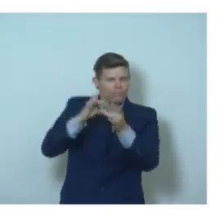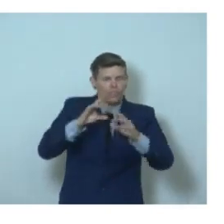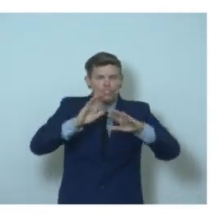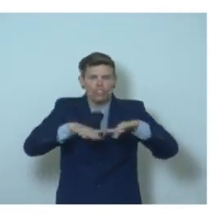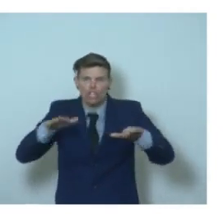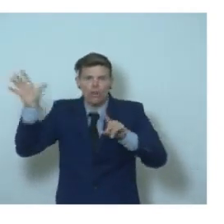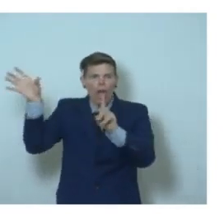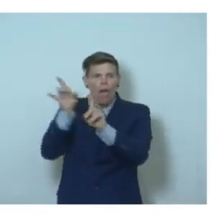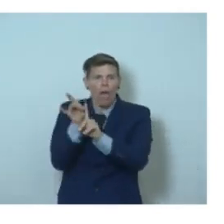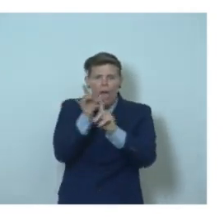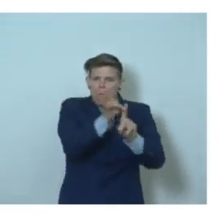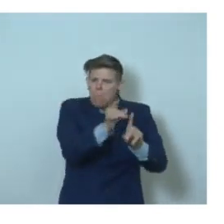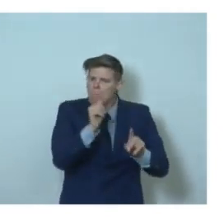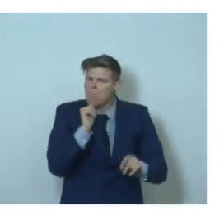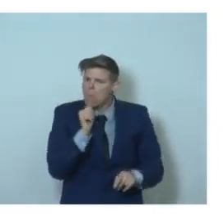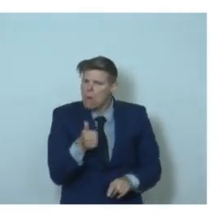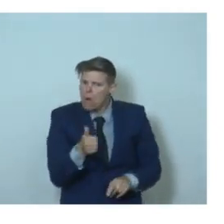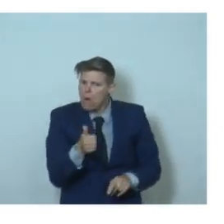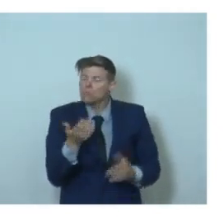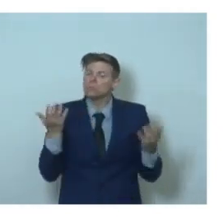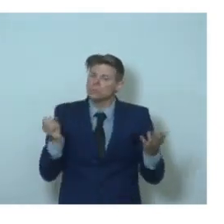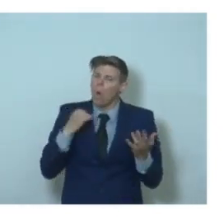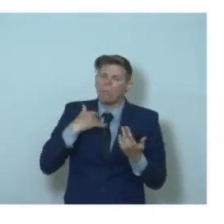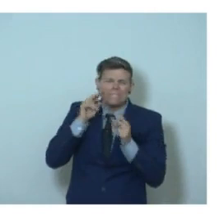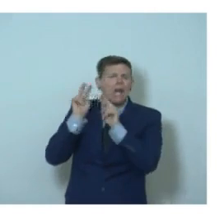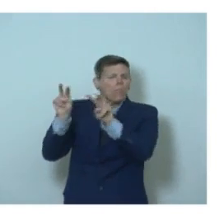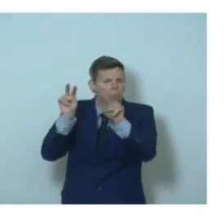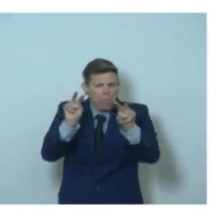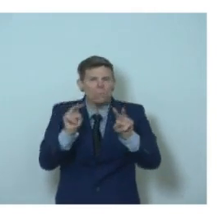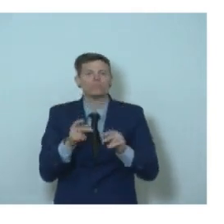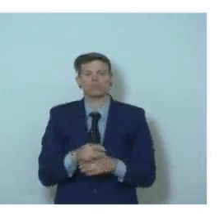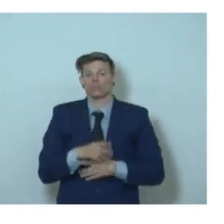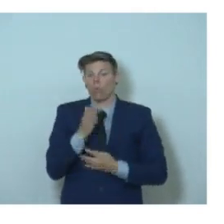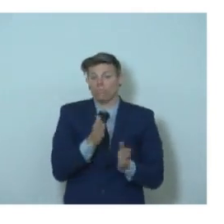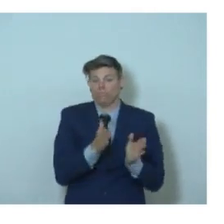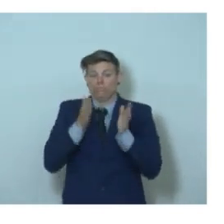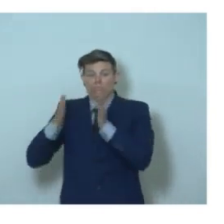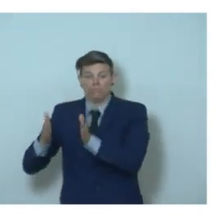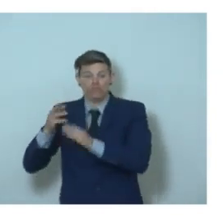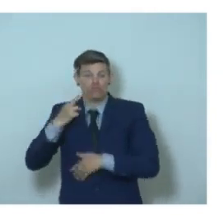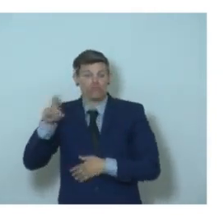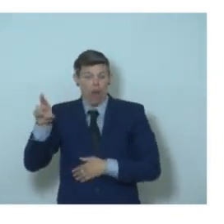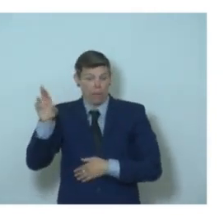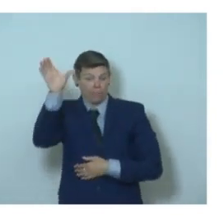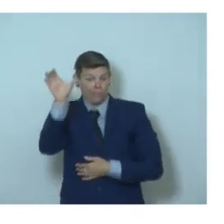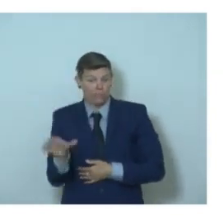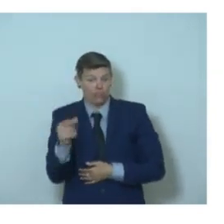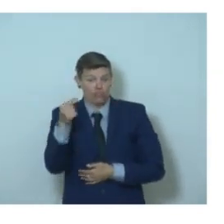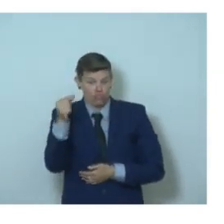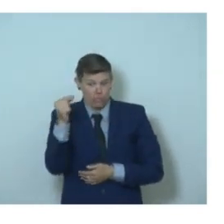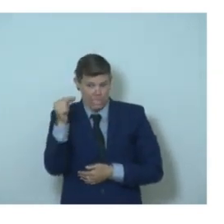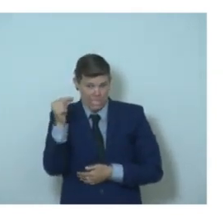THERE’S ONE STUDY FROM ICELAND THAT SUGGESTS THAT MAYBE THEY CHEERS, BUT WE NEED A LOT MORE DATA.